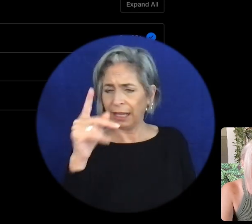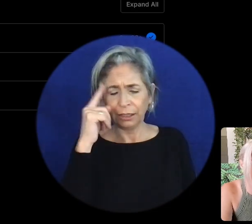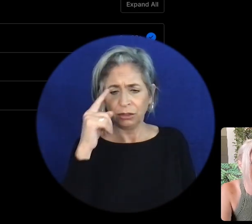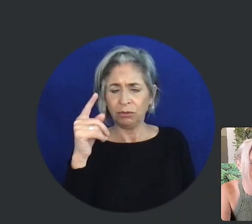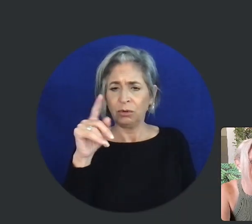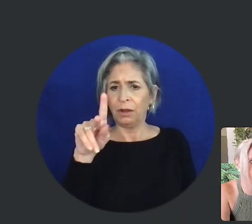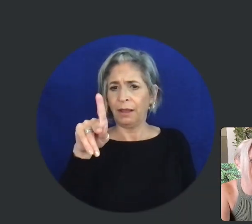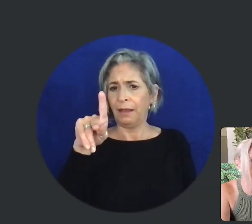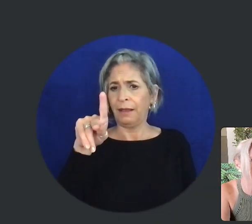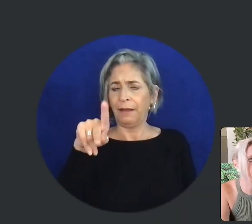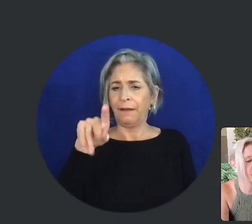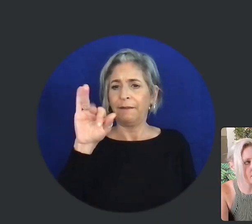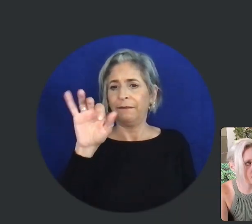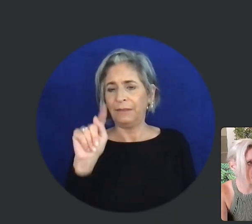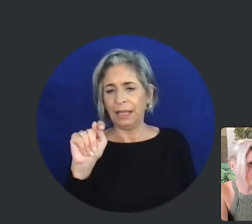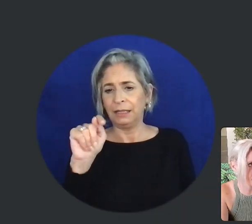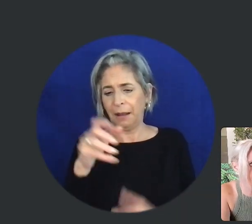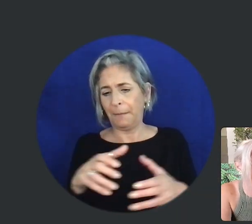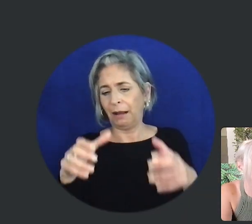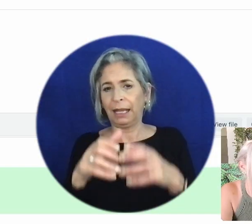directly links to bit bucket.